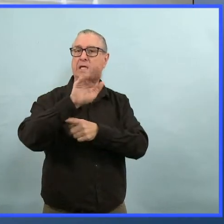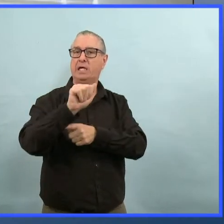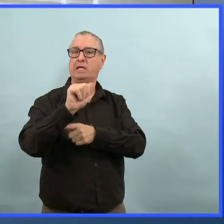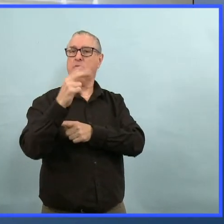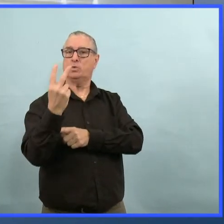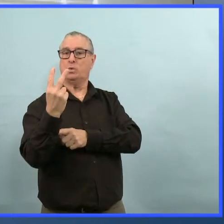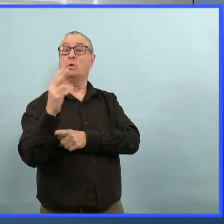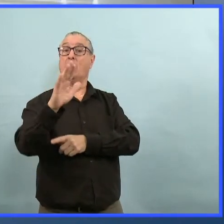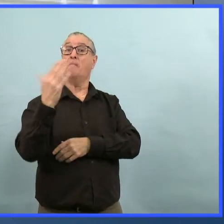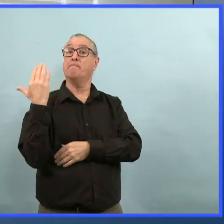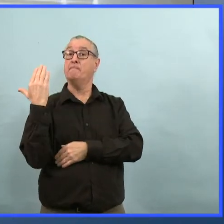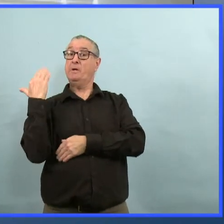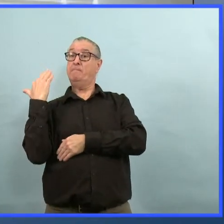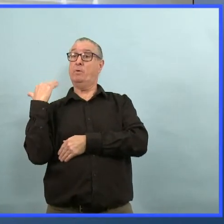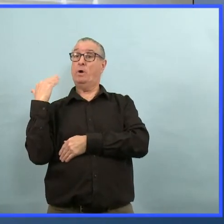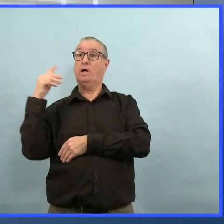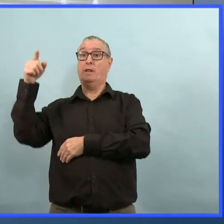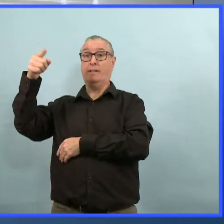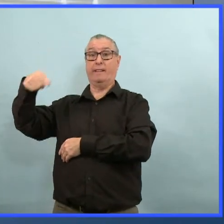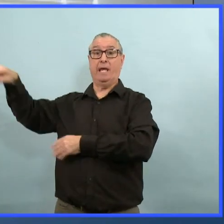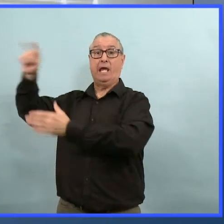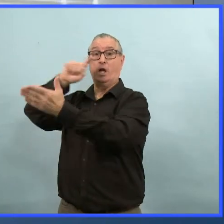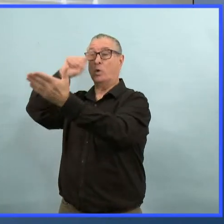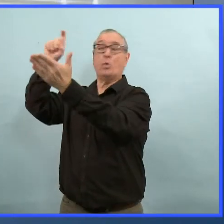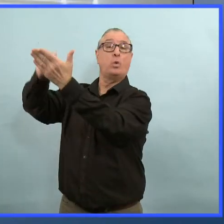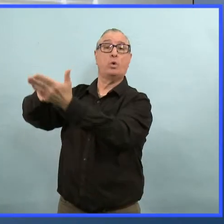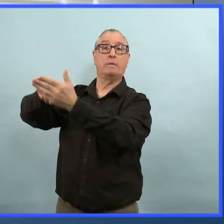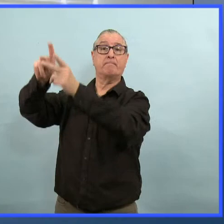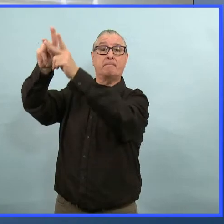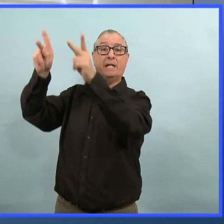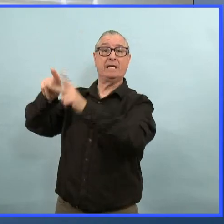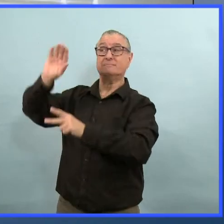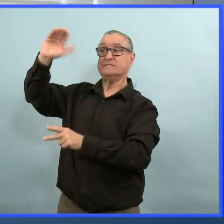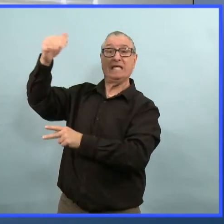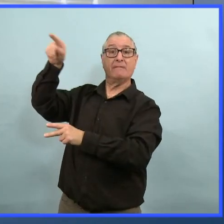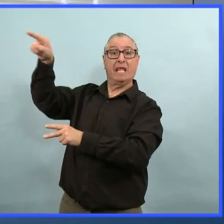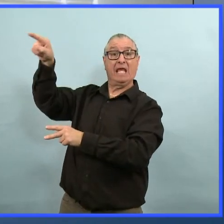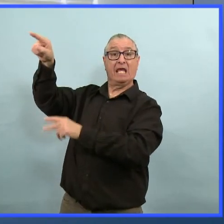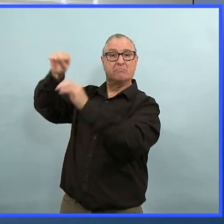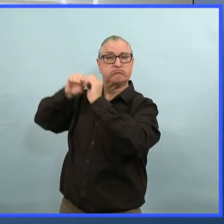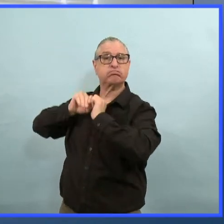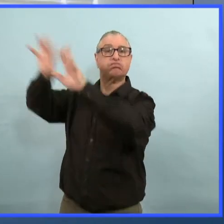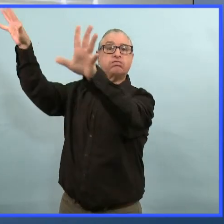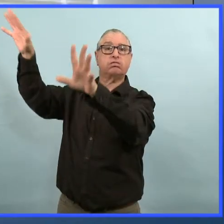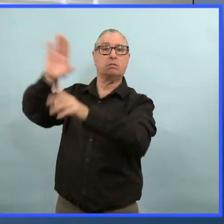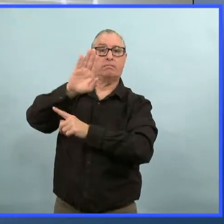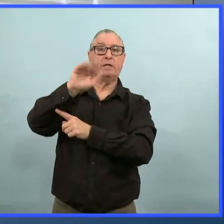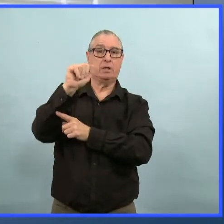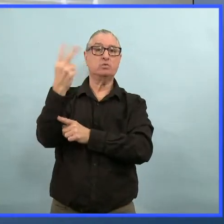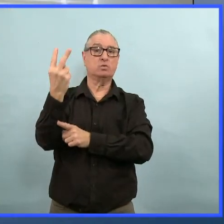than the original strain of omicron i'm not seeing a lot of evidence regarding